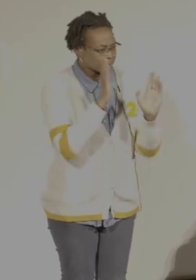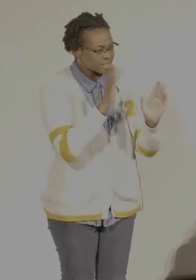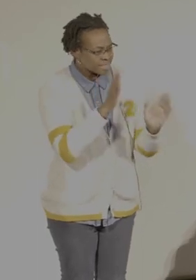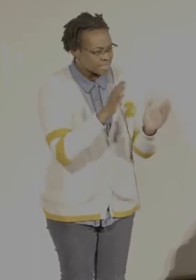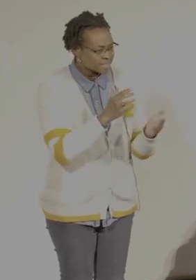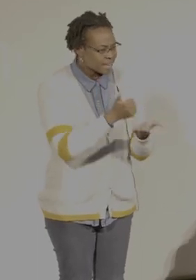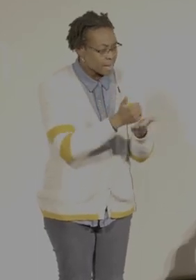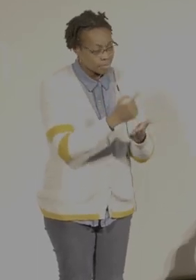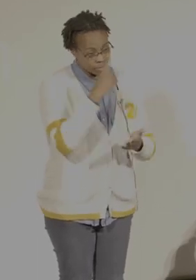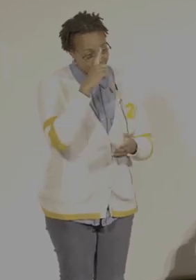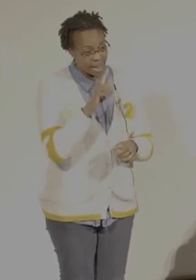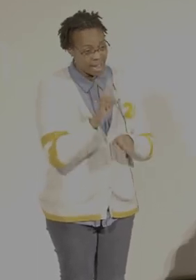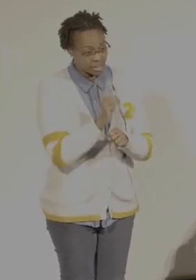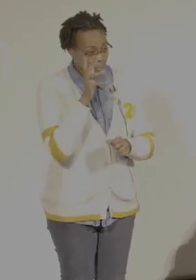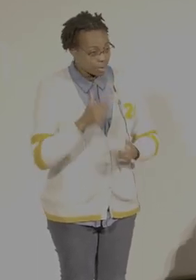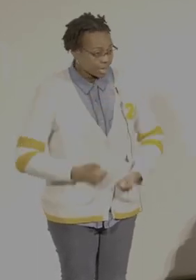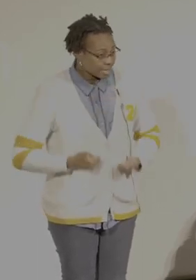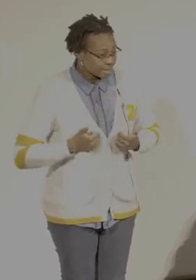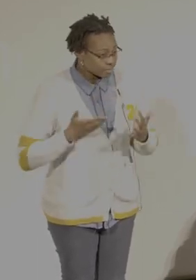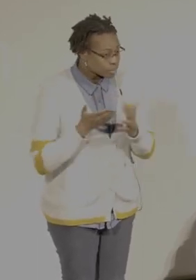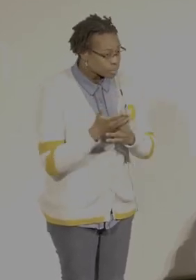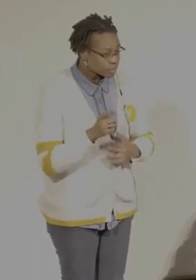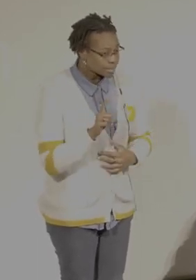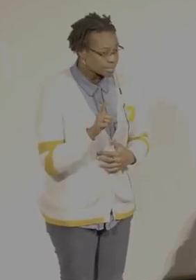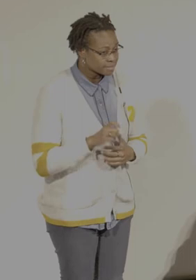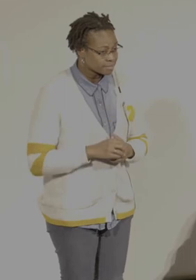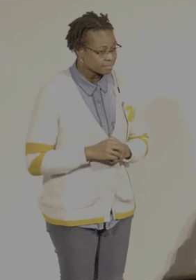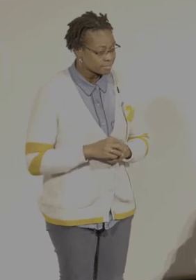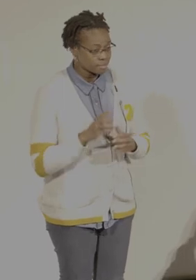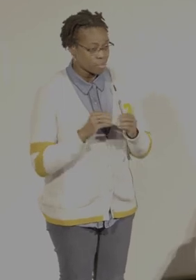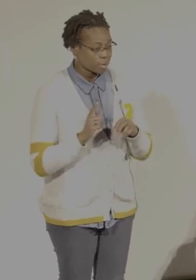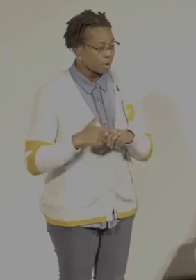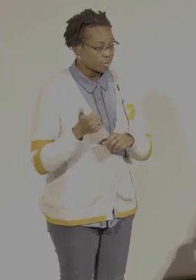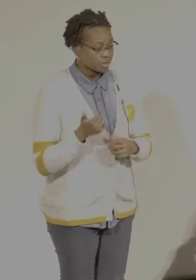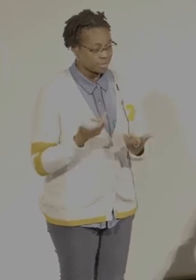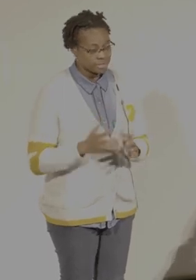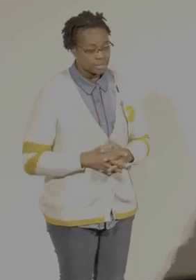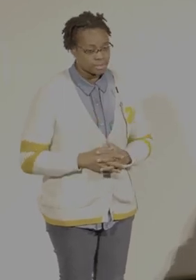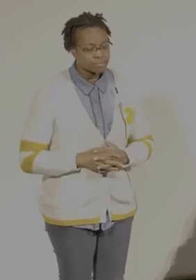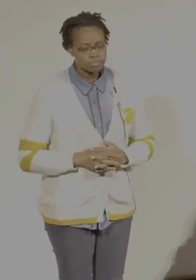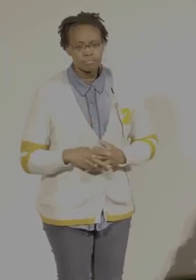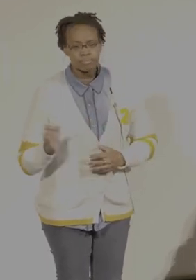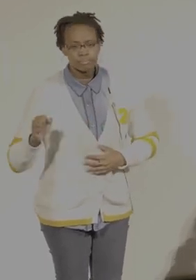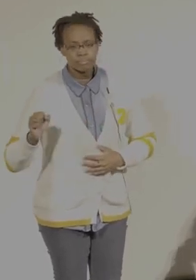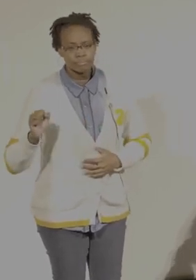Do you think he'll actually live a whole lot longer? I do. [Audience Member] Okay.